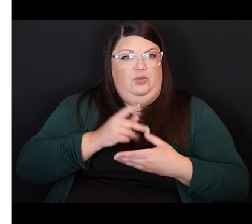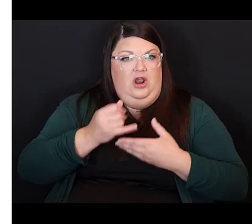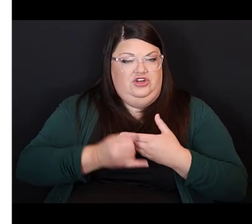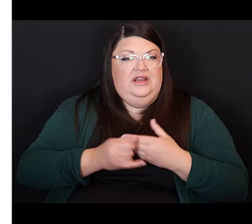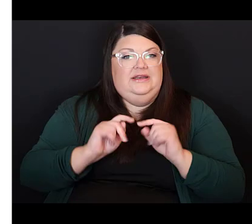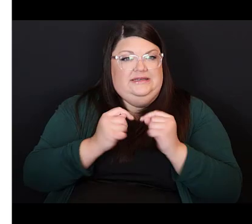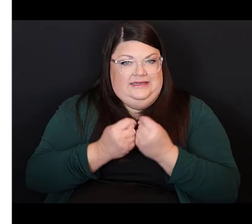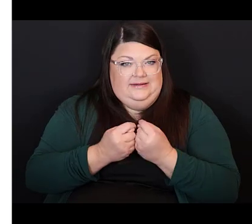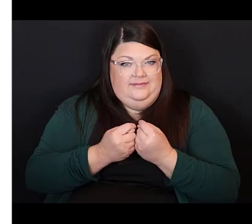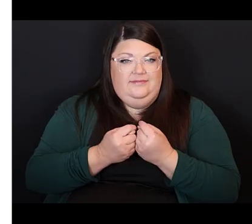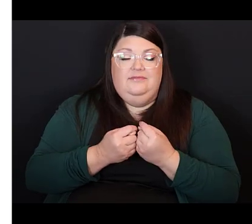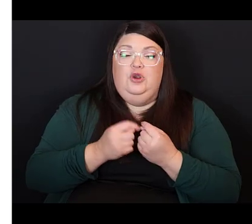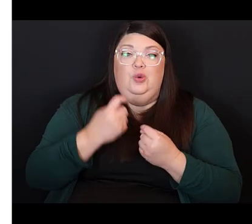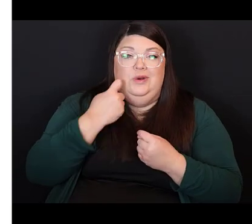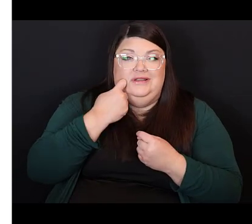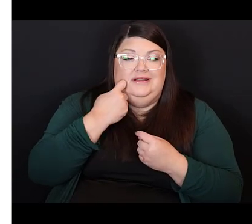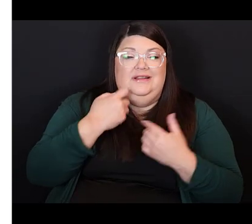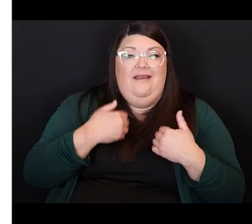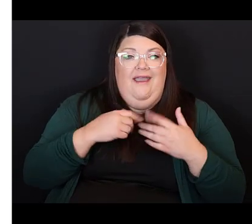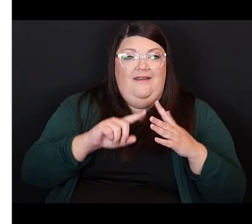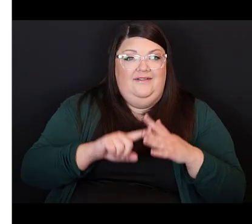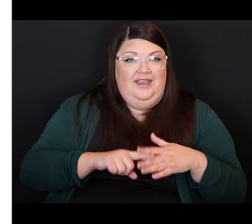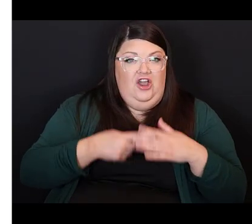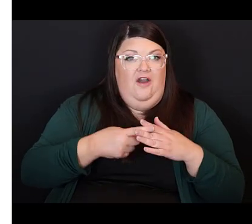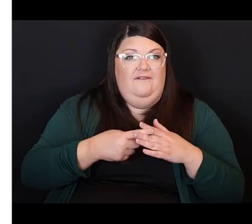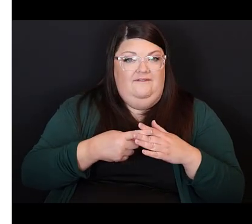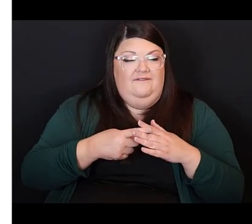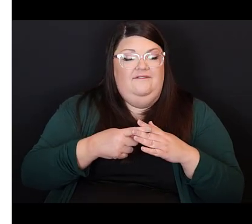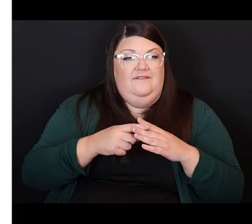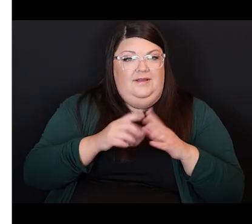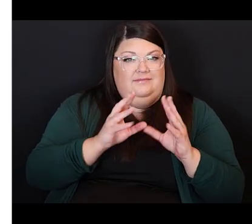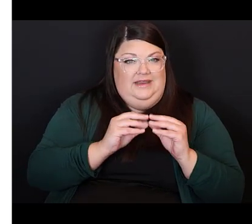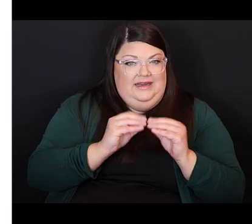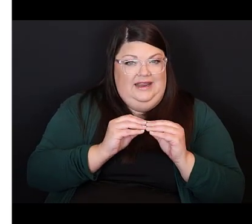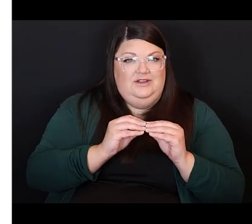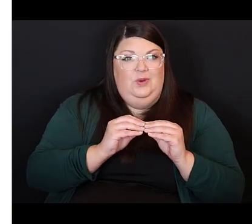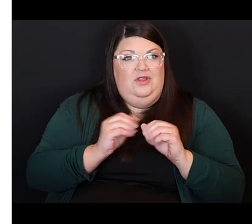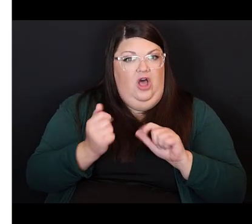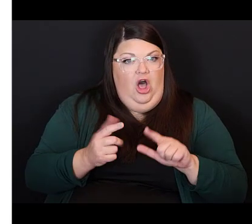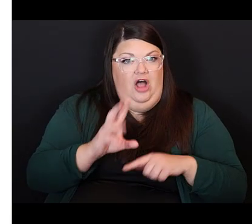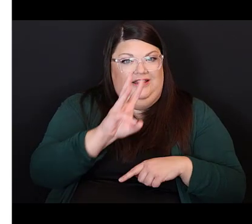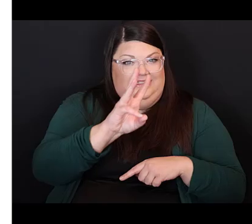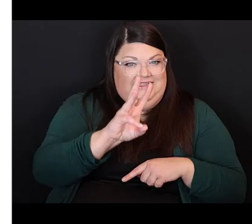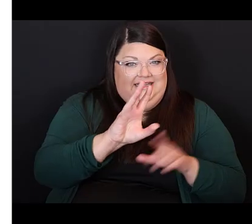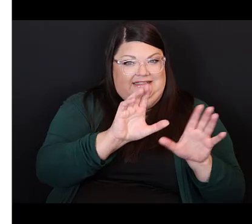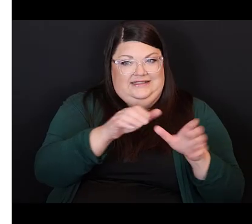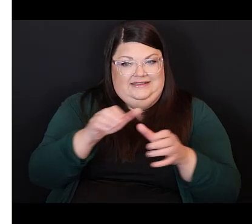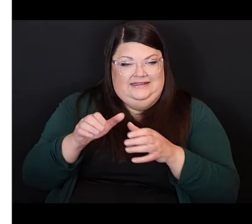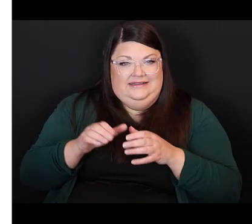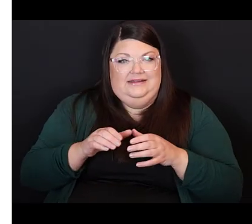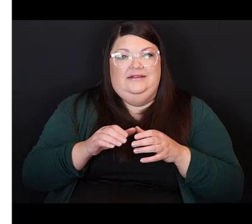We’ve had kickoff meetings with all six teams to clarify roles and emphasize that